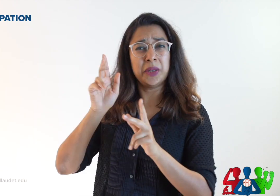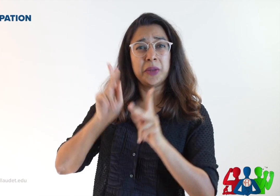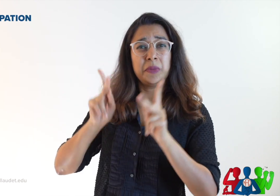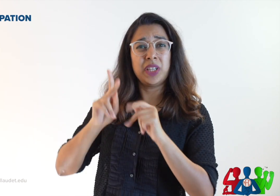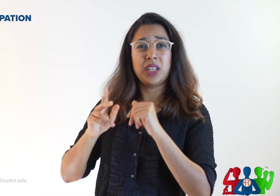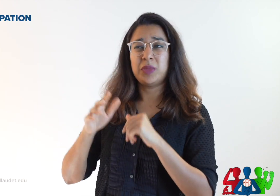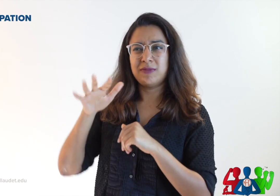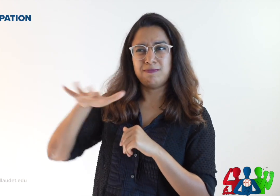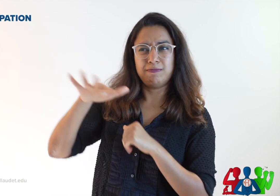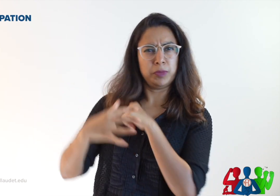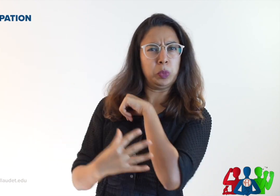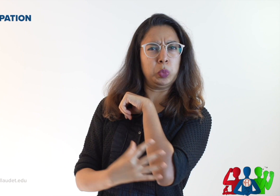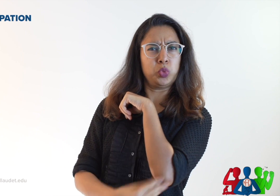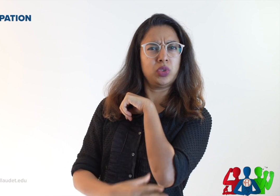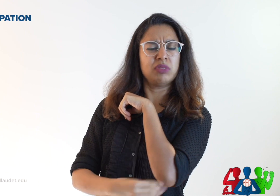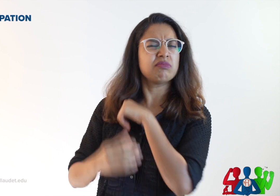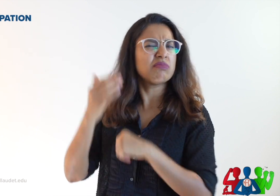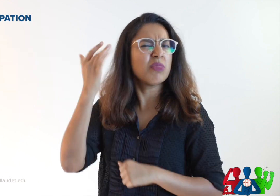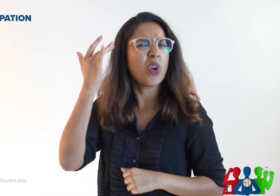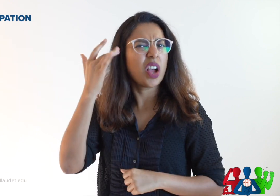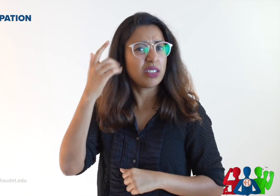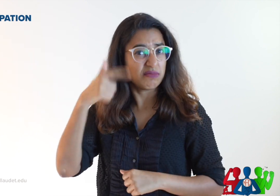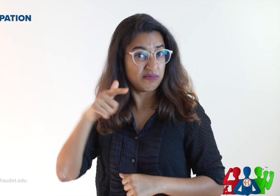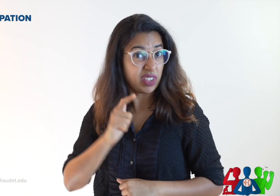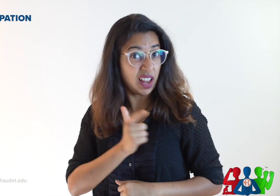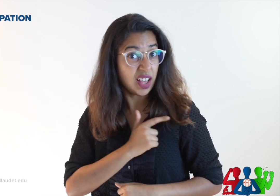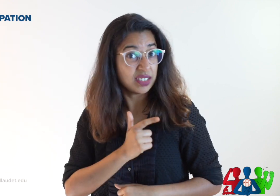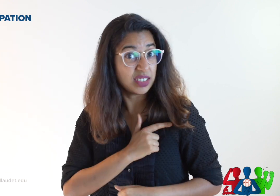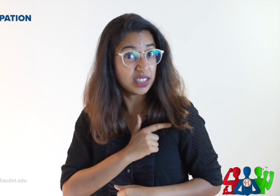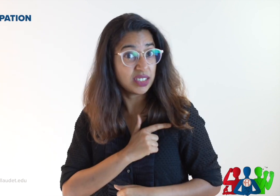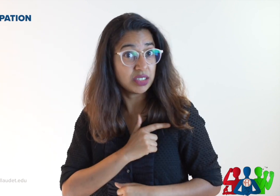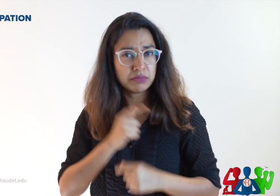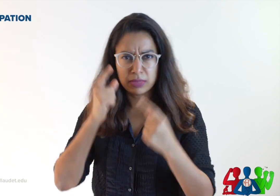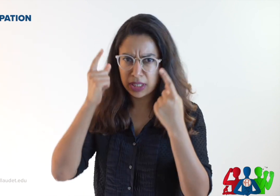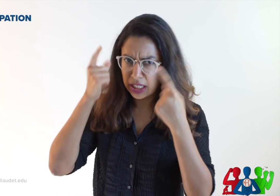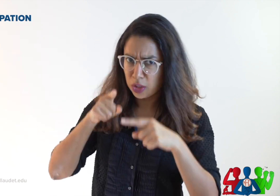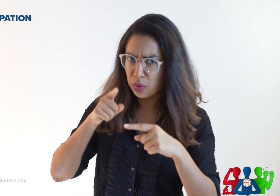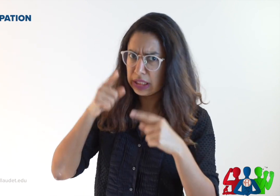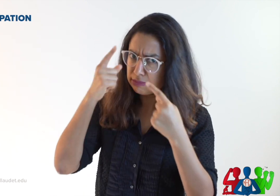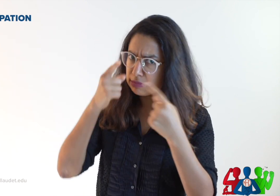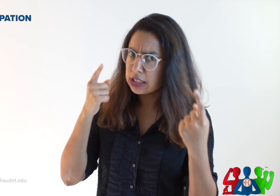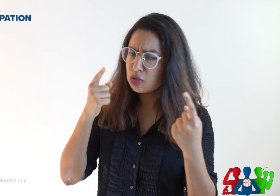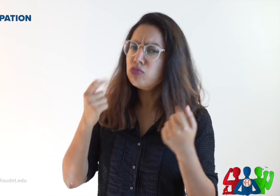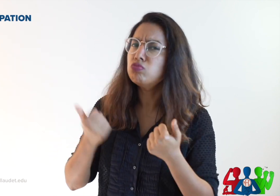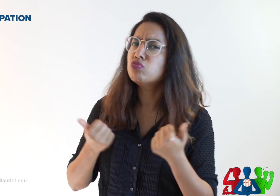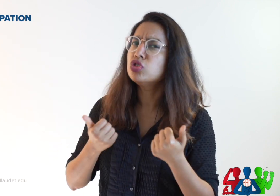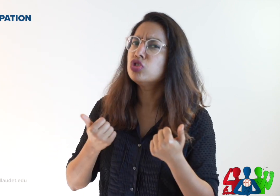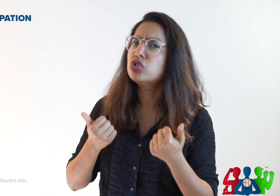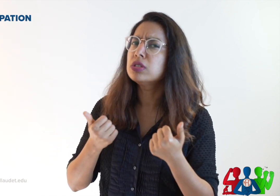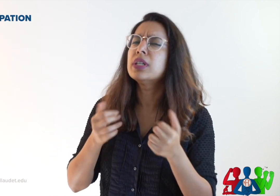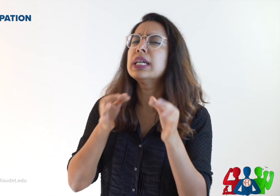This includes statements like, why are people poor? Is it because they’re lazy?